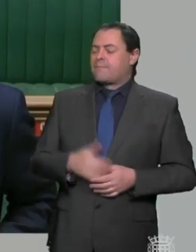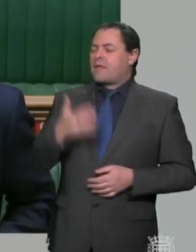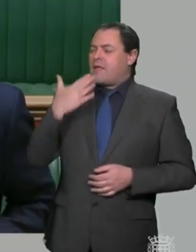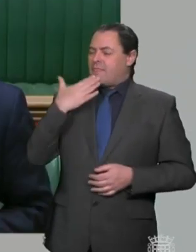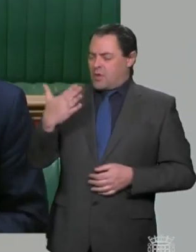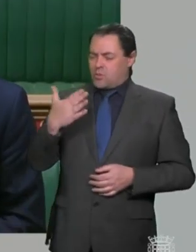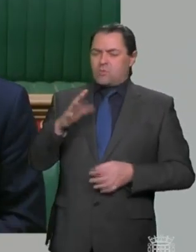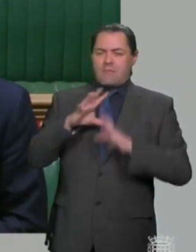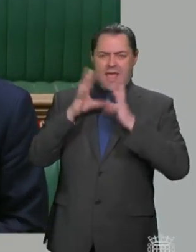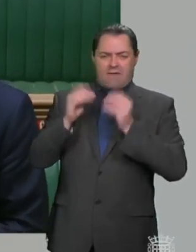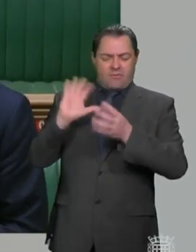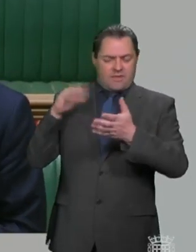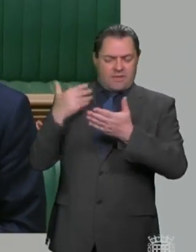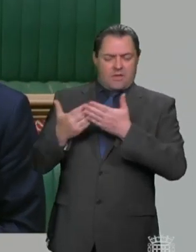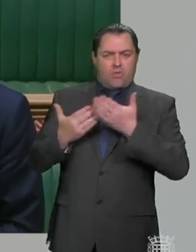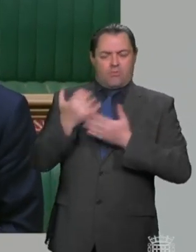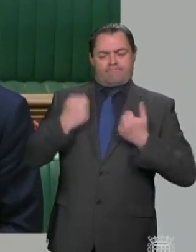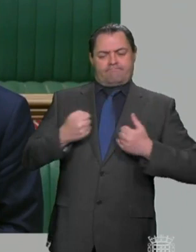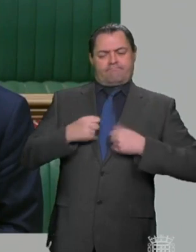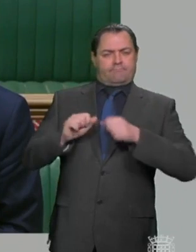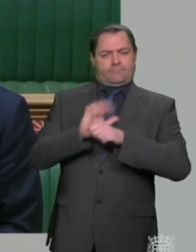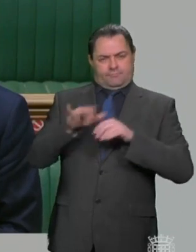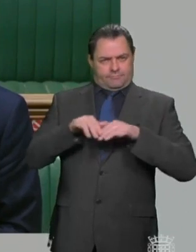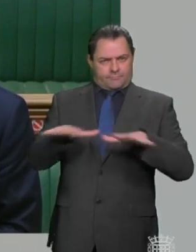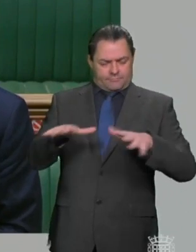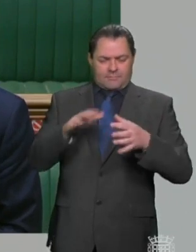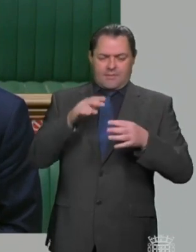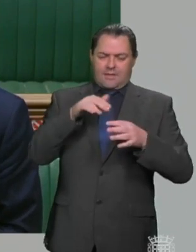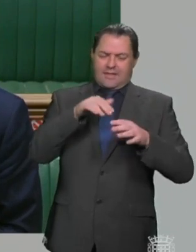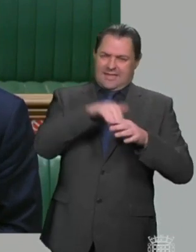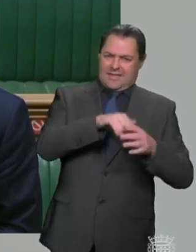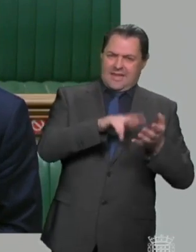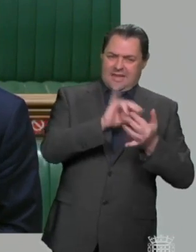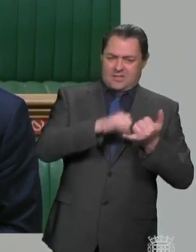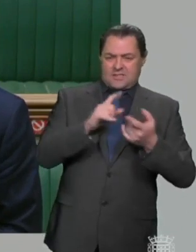that he has done throughout this pandemic in the NHS, but also for raising this vital issue.